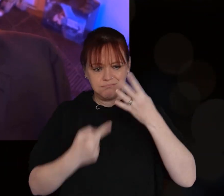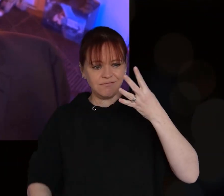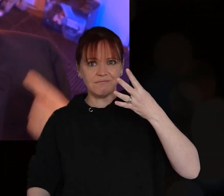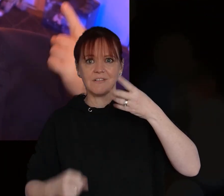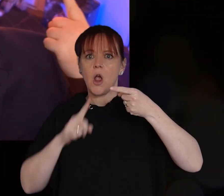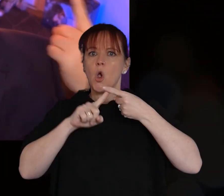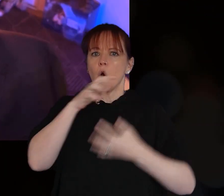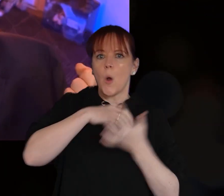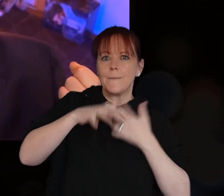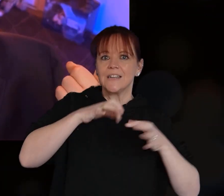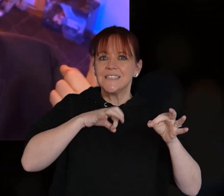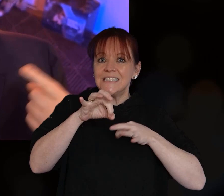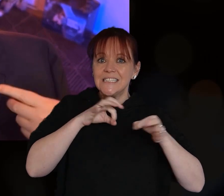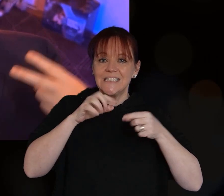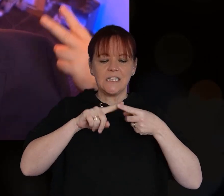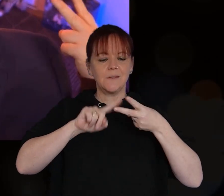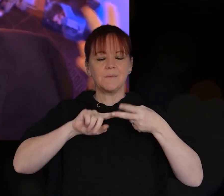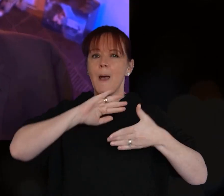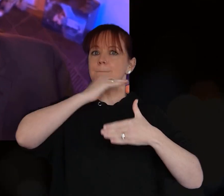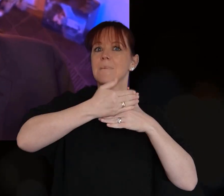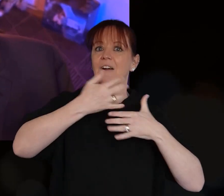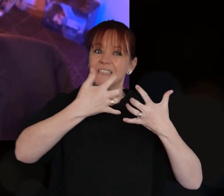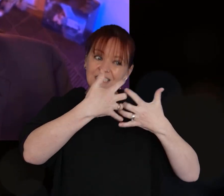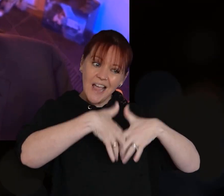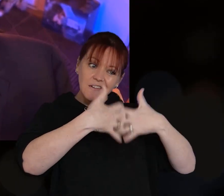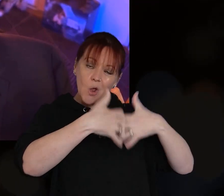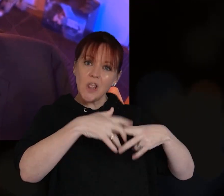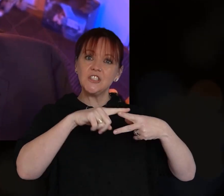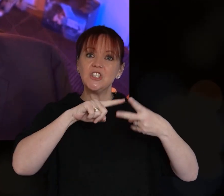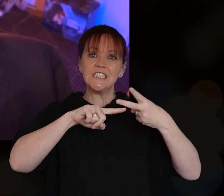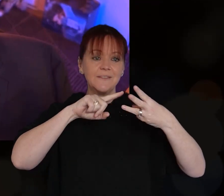Complexity of systems, overcoming barriers in technology and workflows,